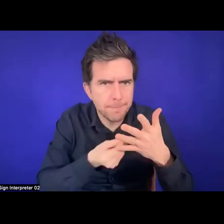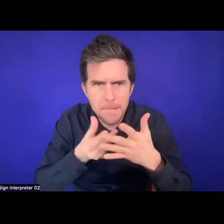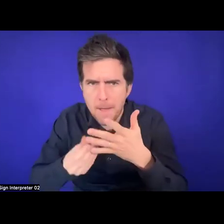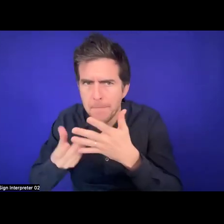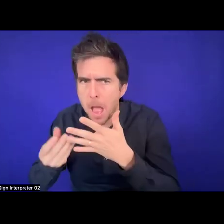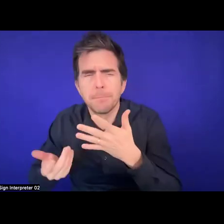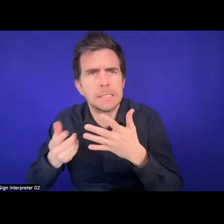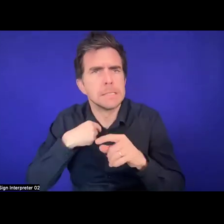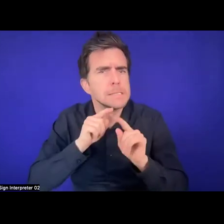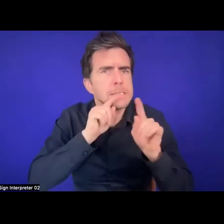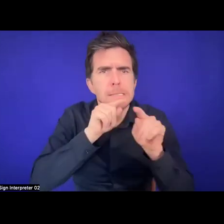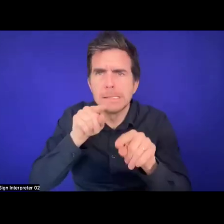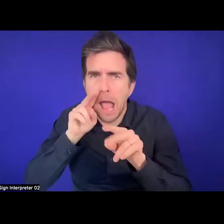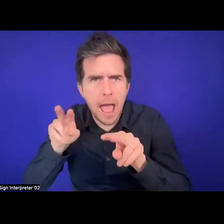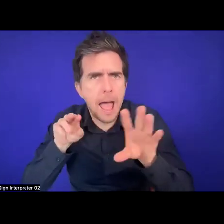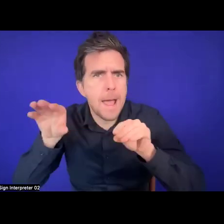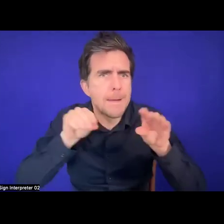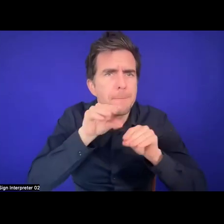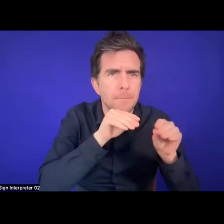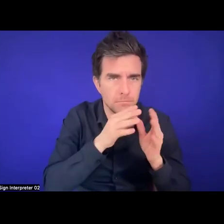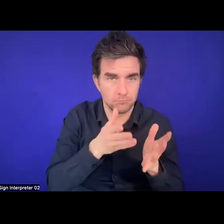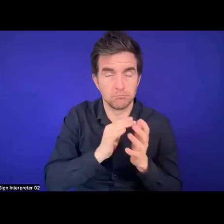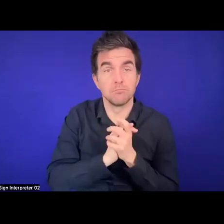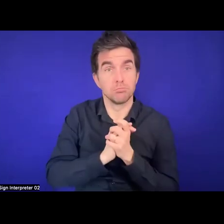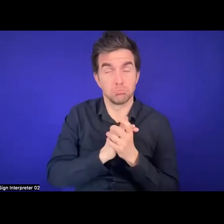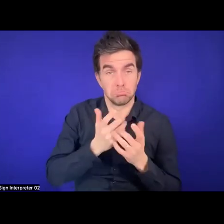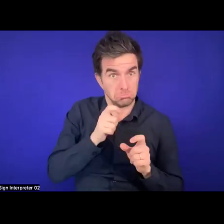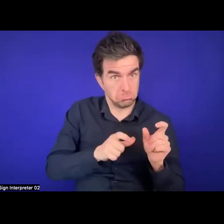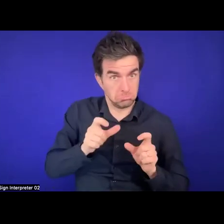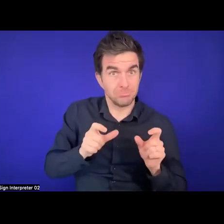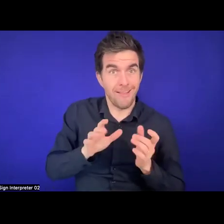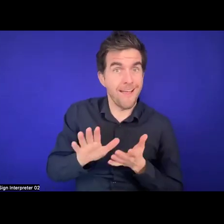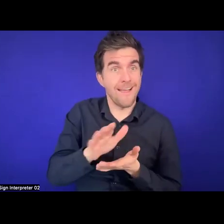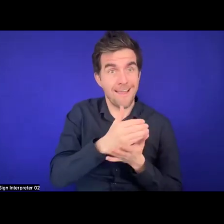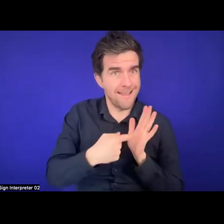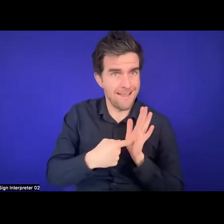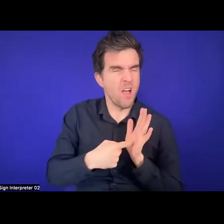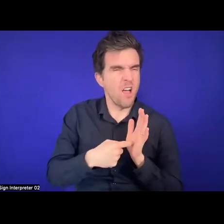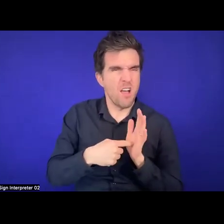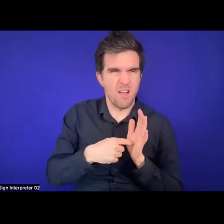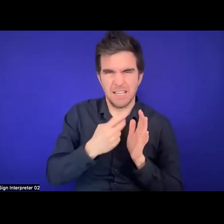that national statistics offices have with regard to being able to tell the